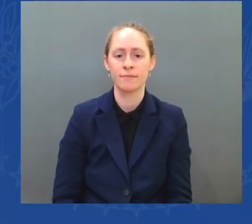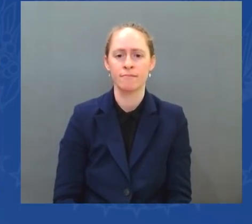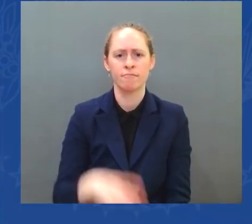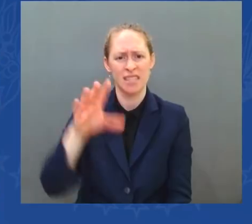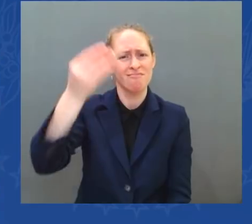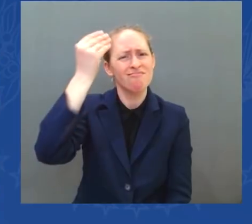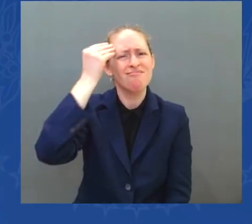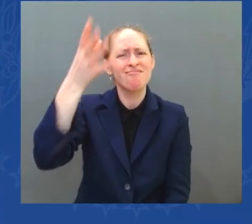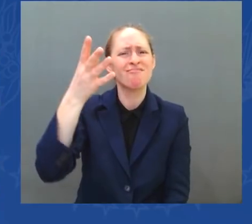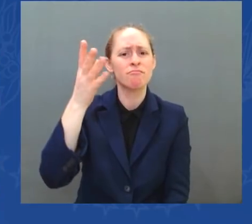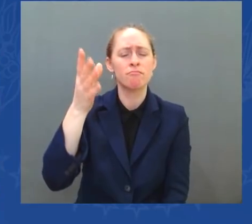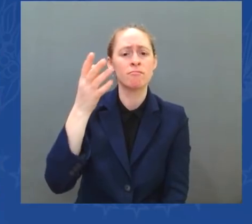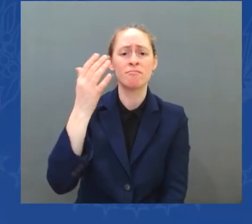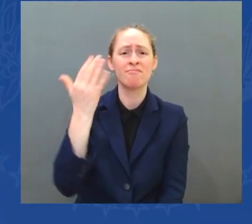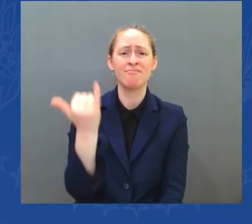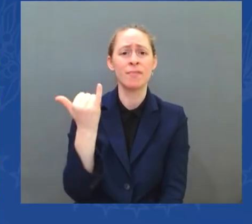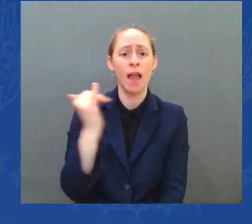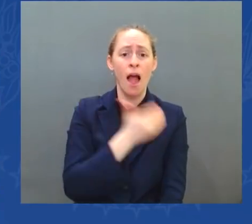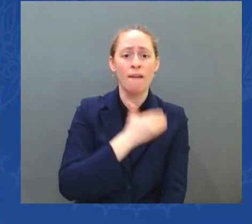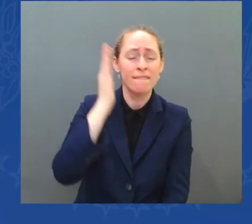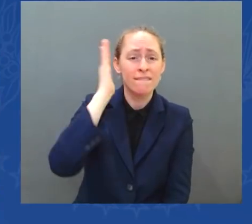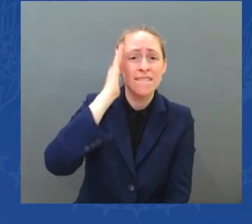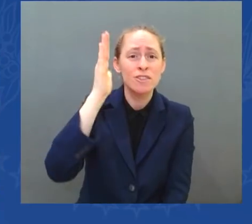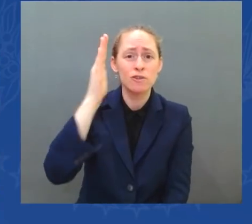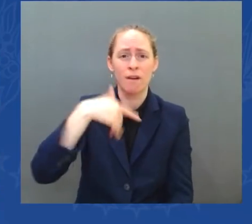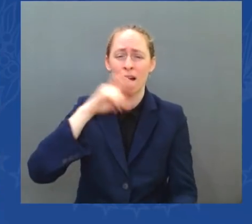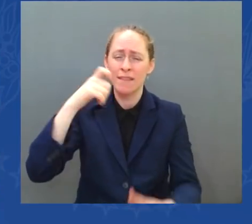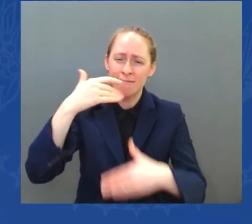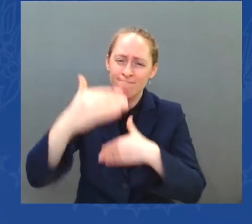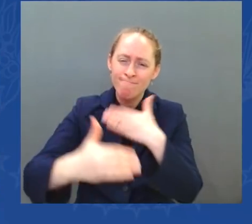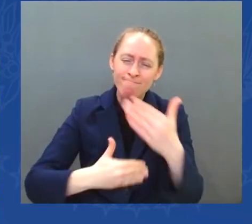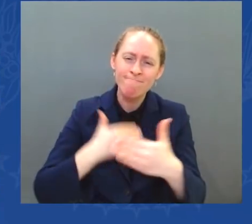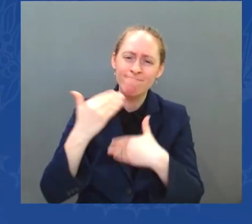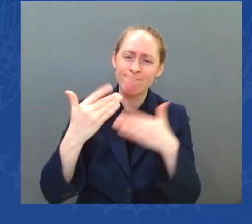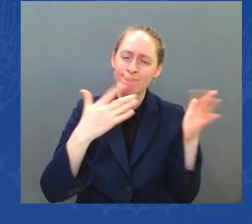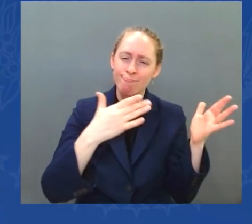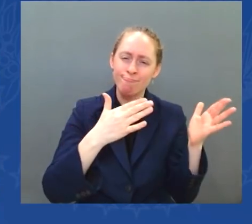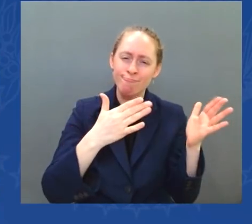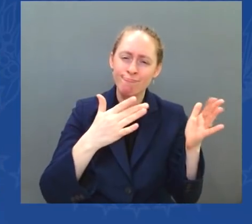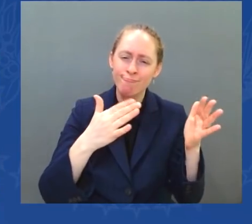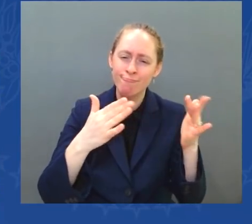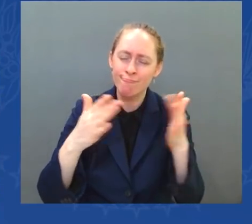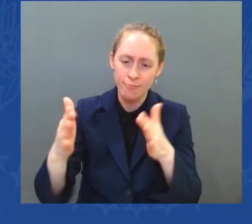and your incredible community colleges can lead -- can lead learning with cutting edge skills